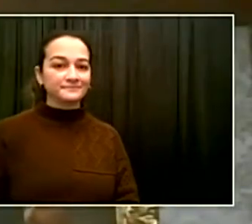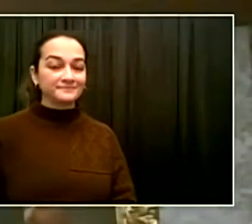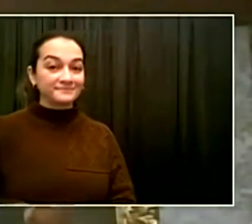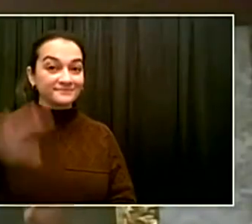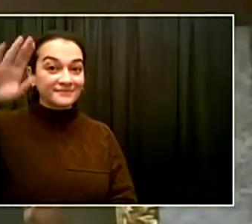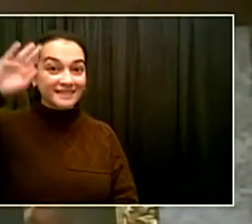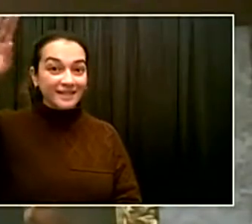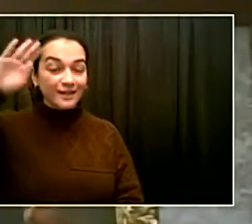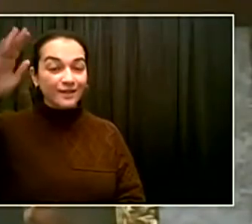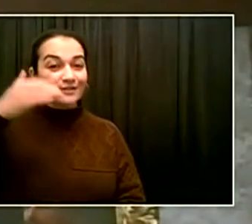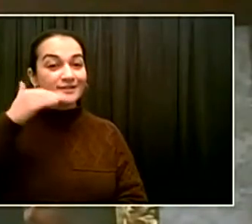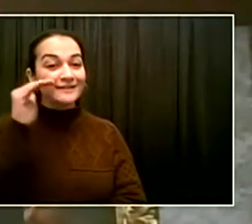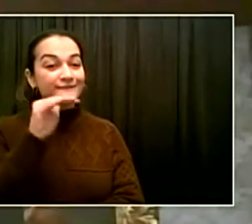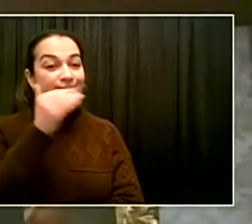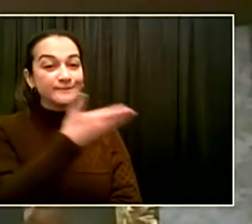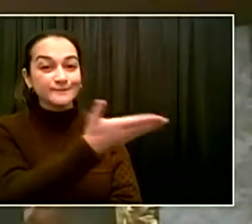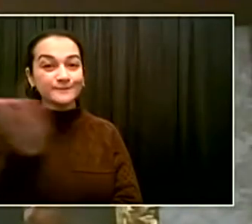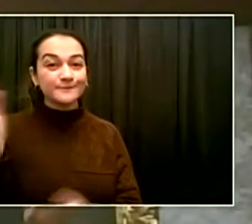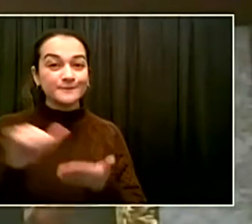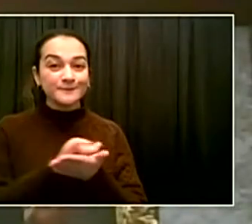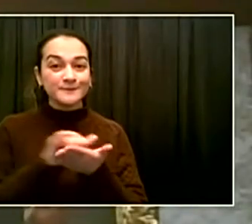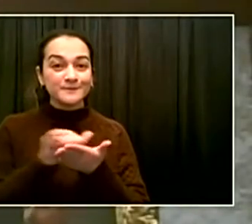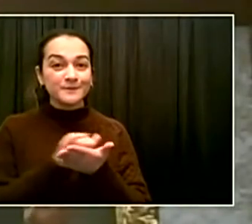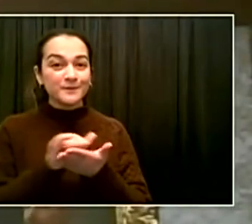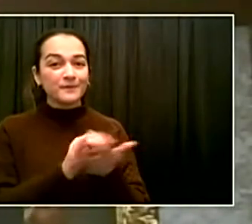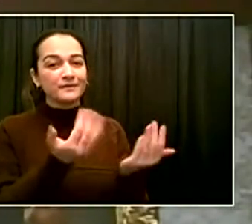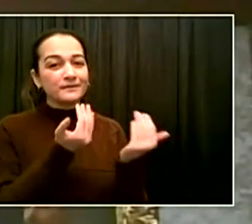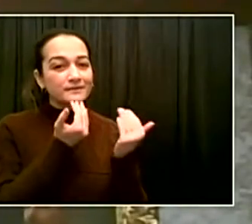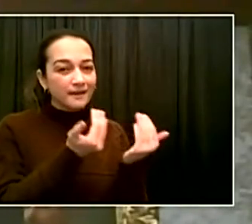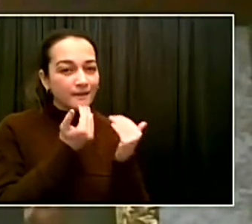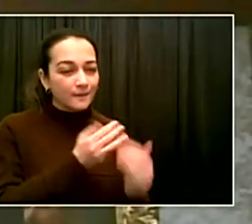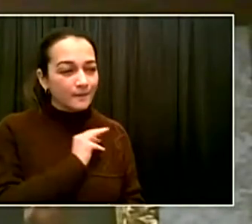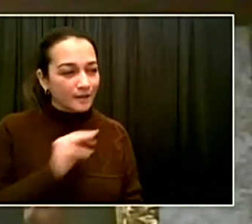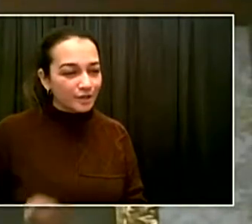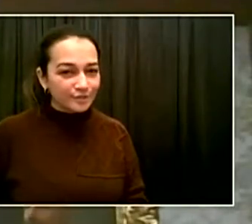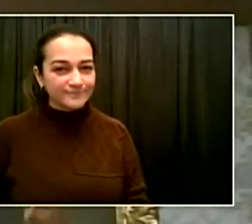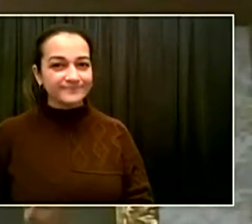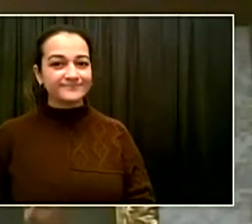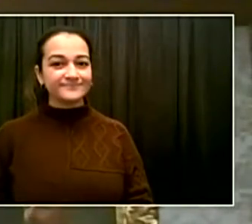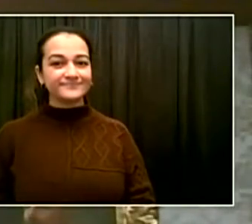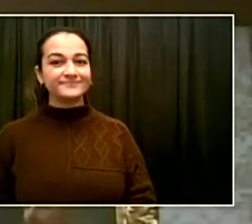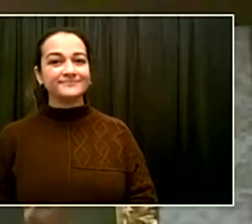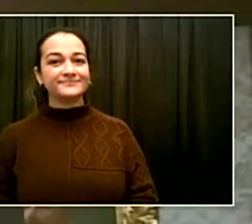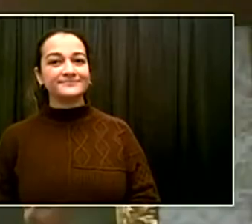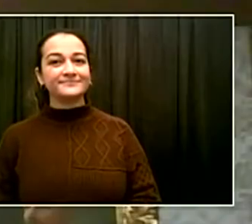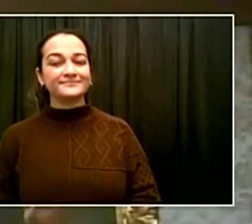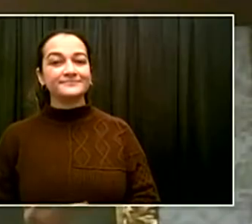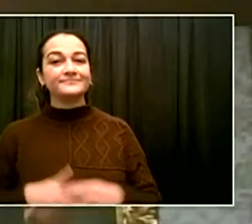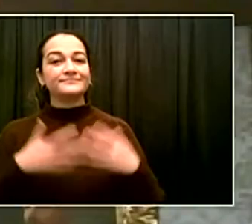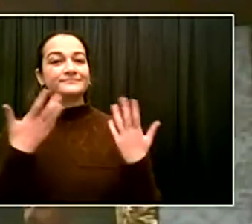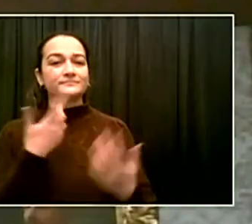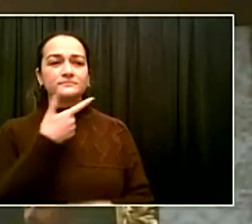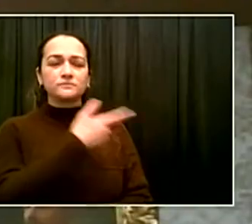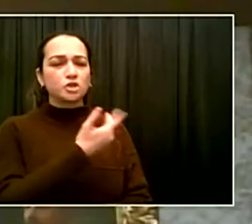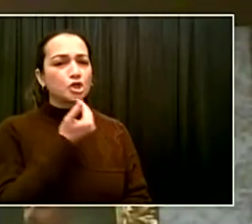IT IS MY PLEASURE TO WELCOME MAYOR ELECT, ERICA ADAMS.